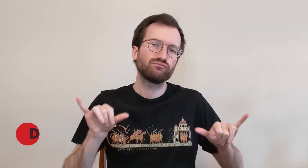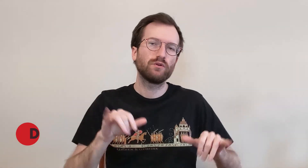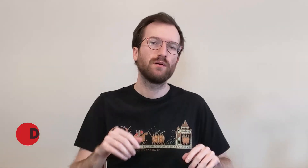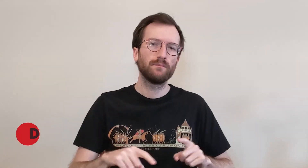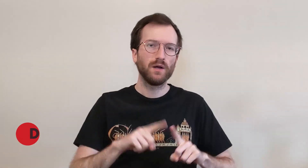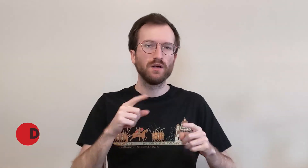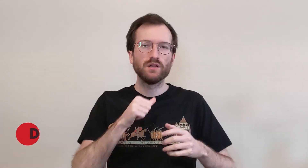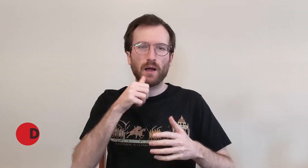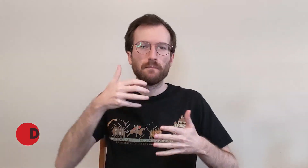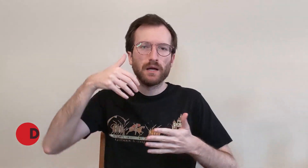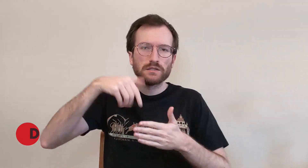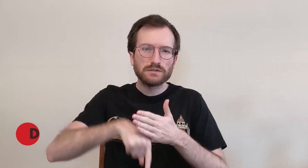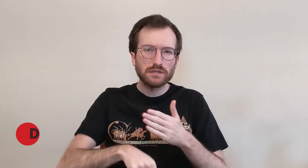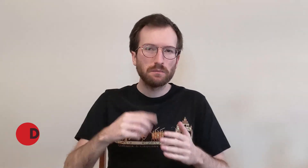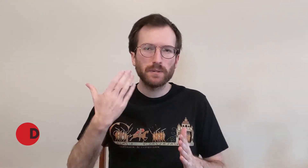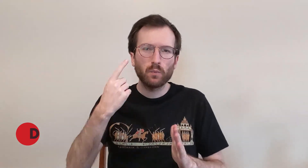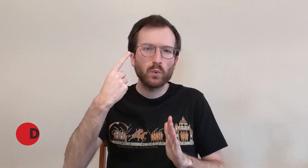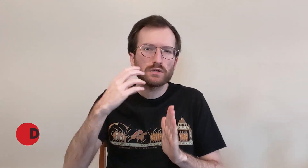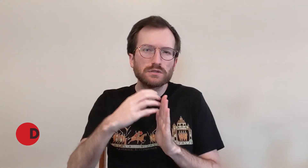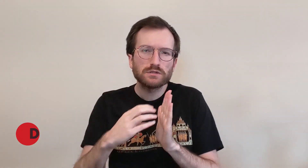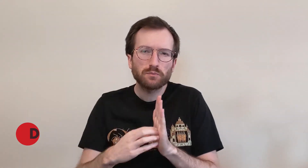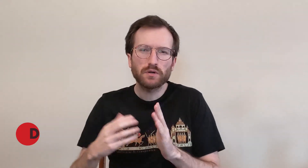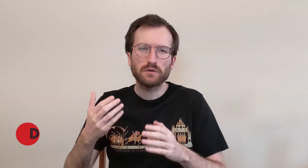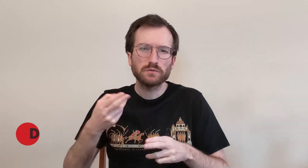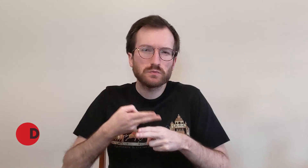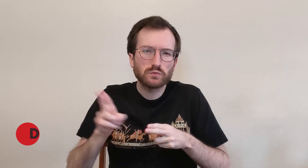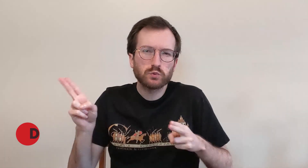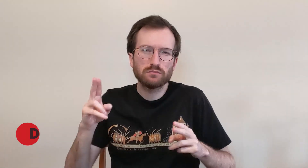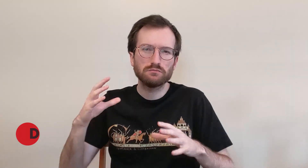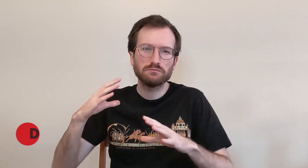topics. There wasn’t much depth, maybe just one short chapter with